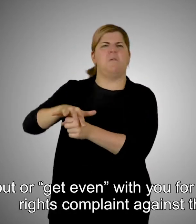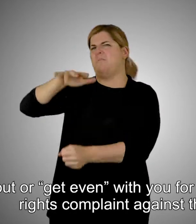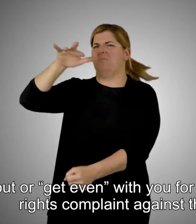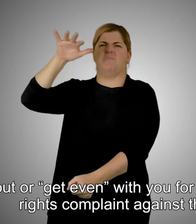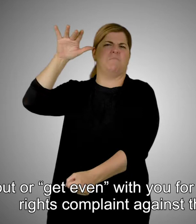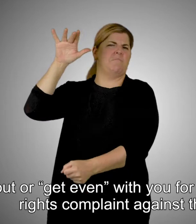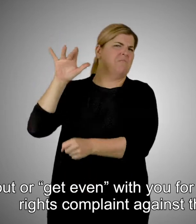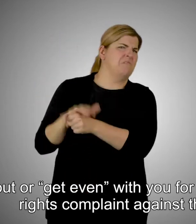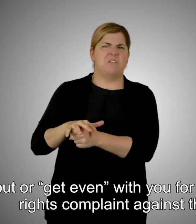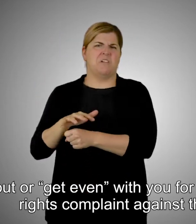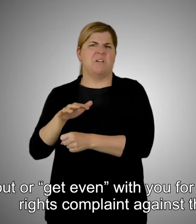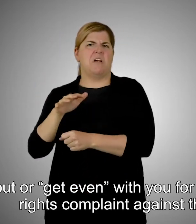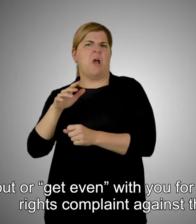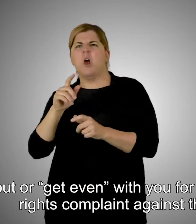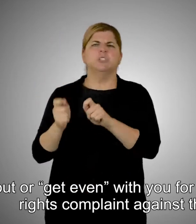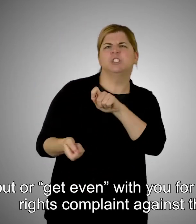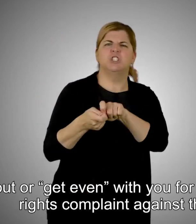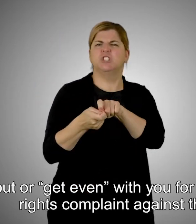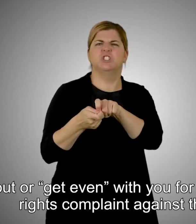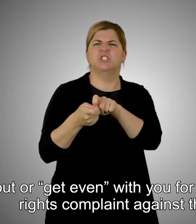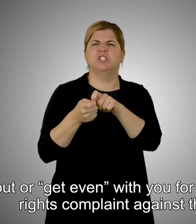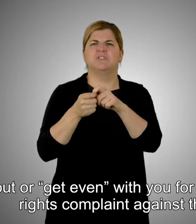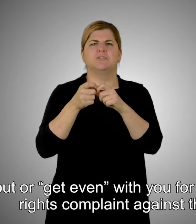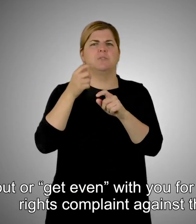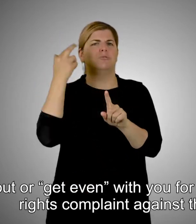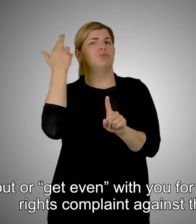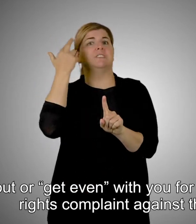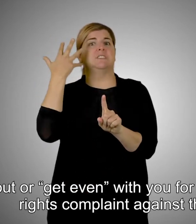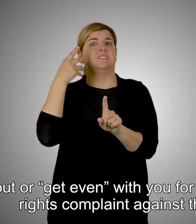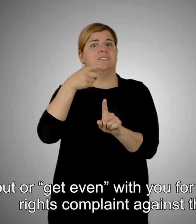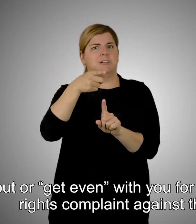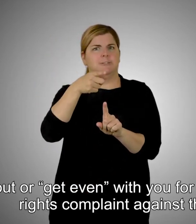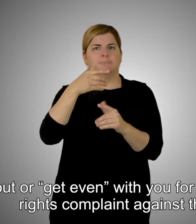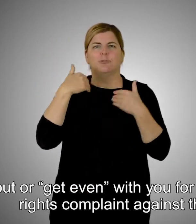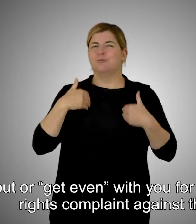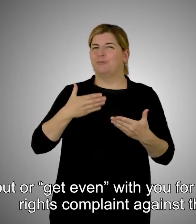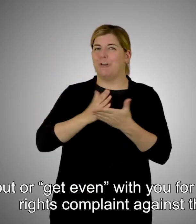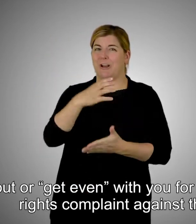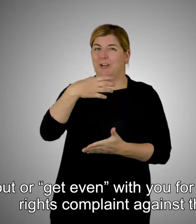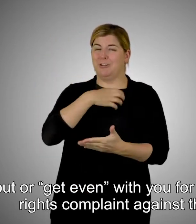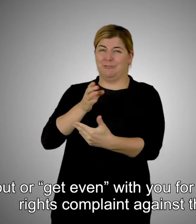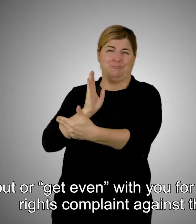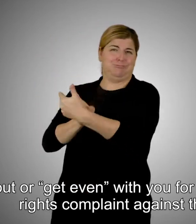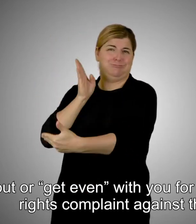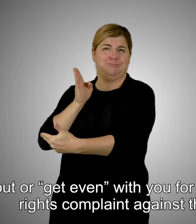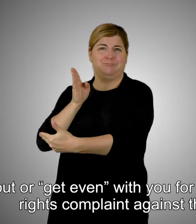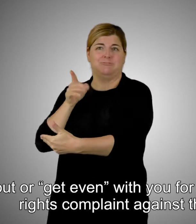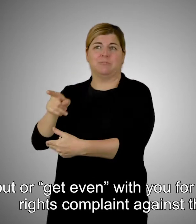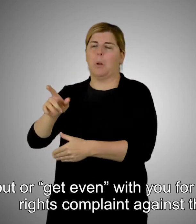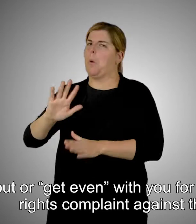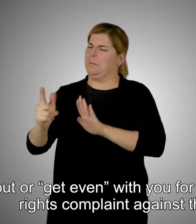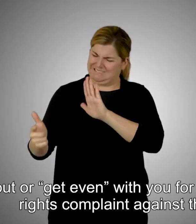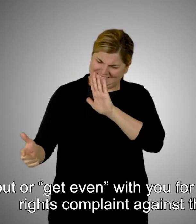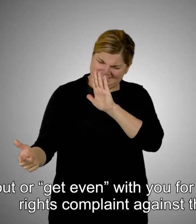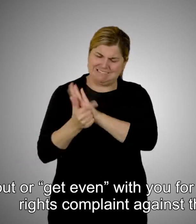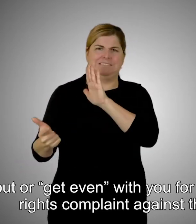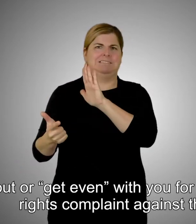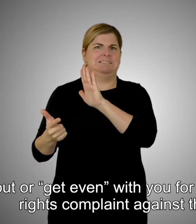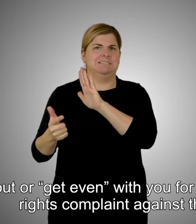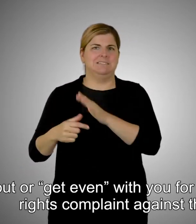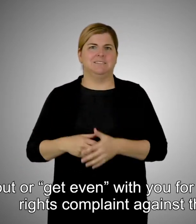to act out or “get even” with you for filing a human rights complaint against them.